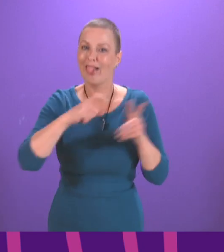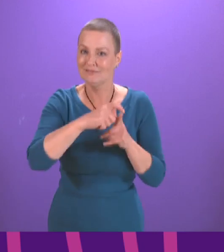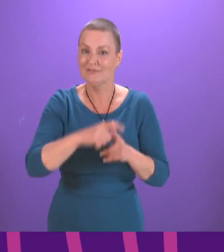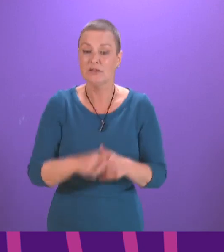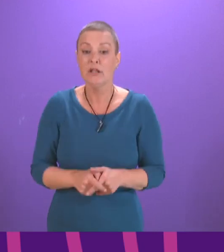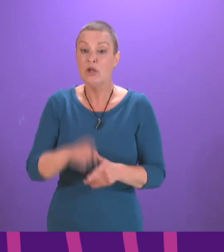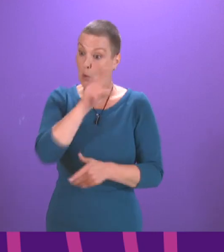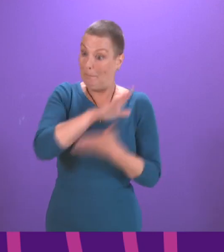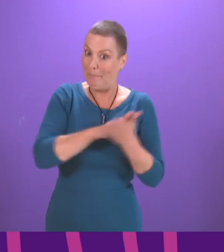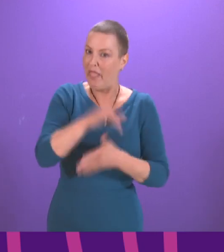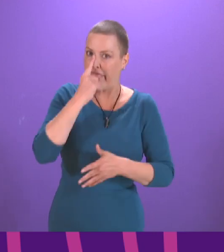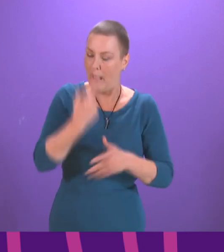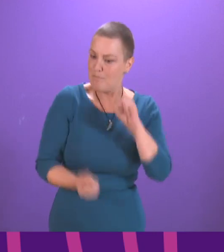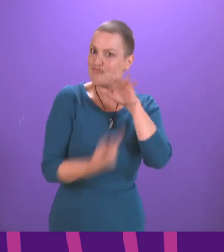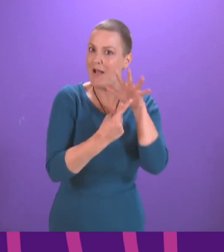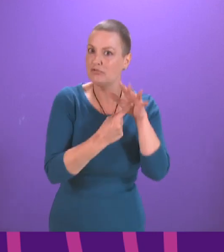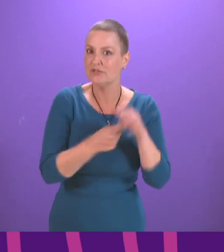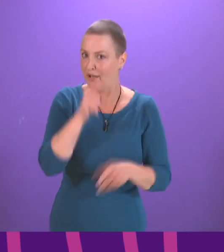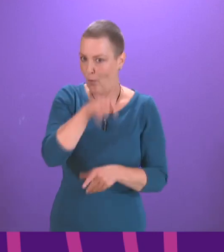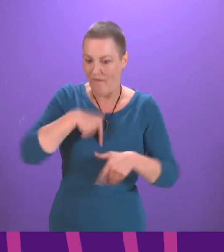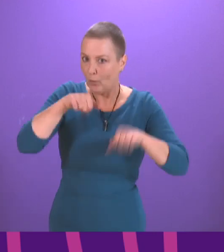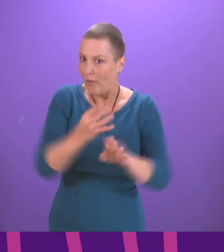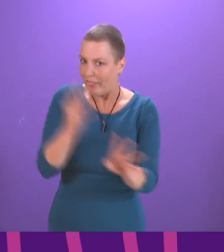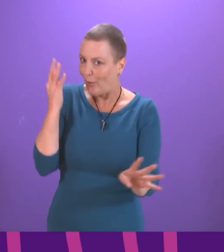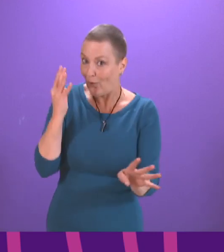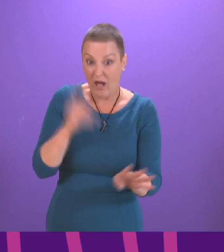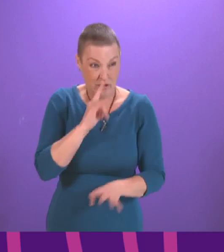people in the shielding category got that priority access to food. Thousands of people